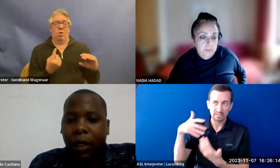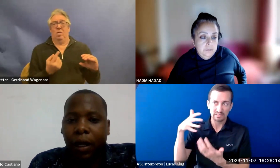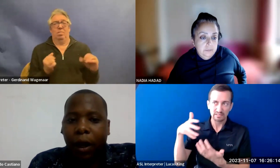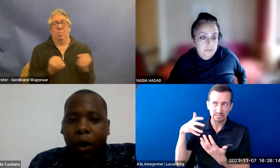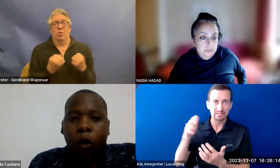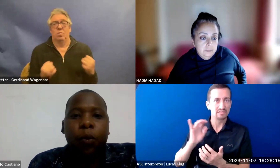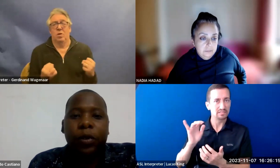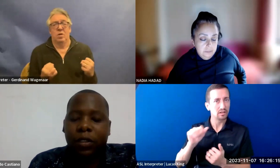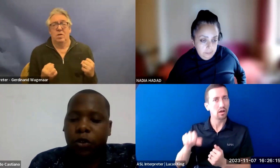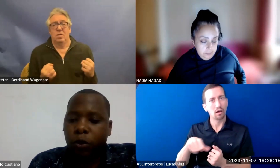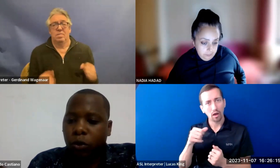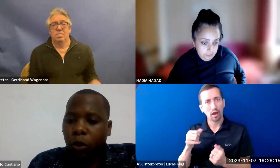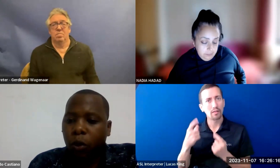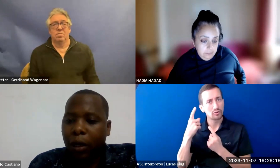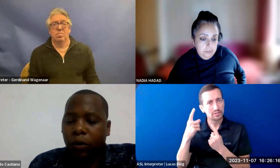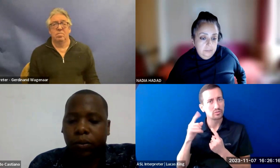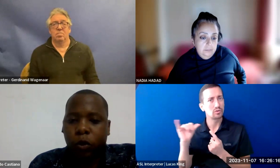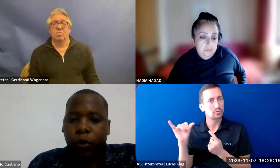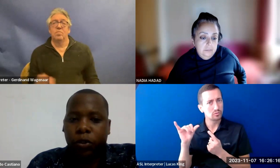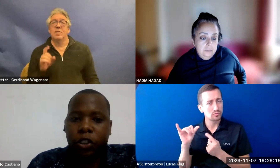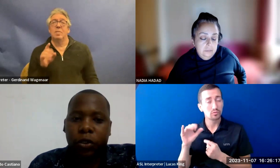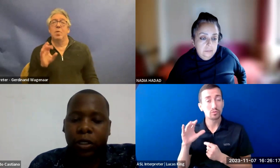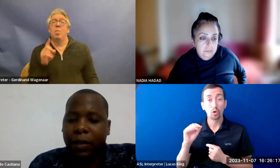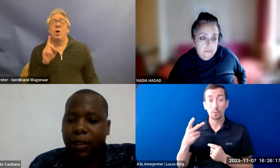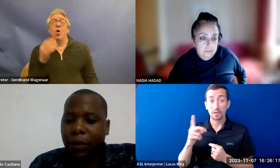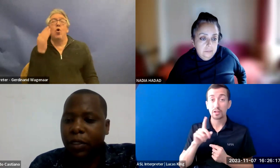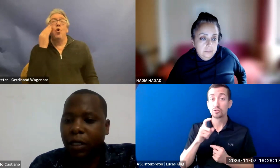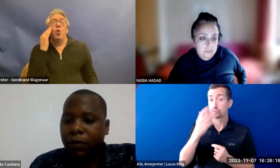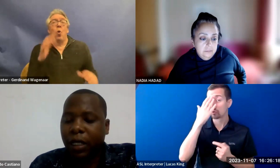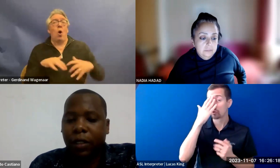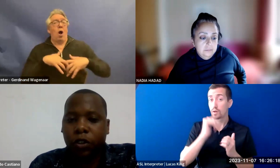I think OPDs should know how to position themselves